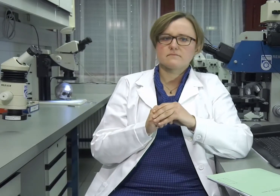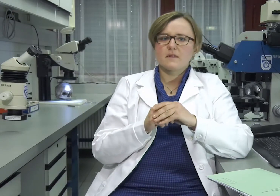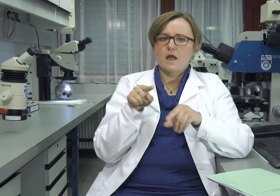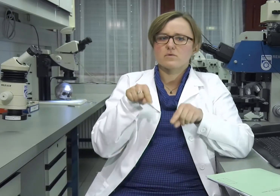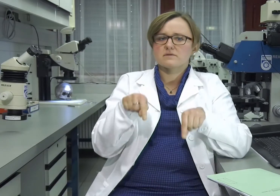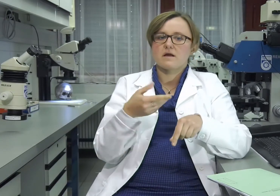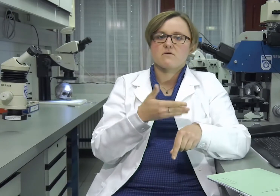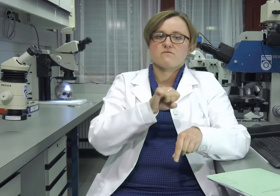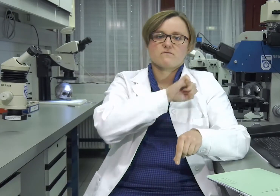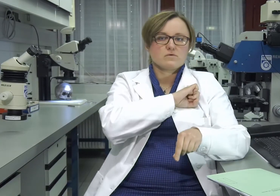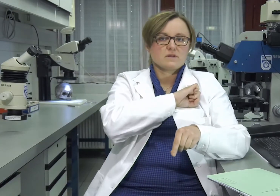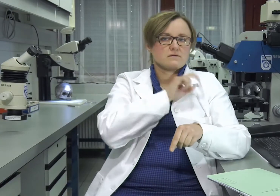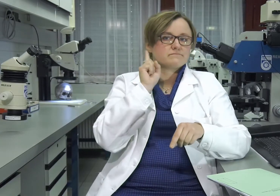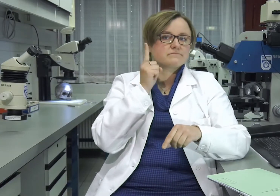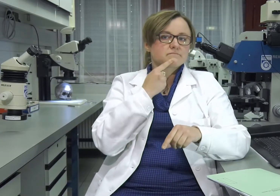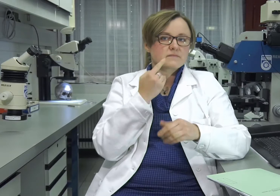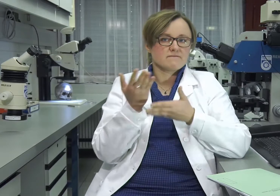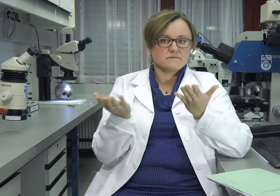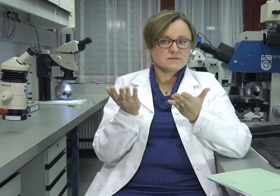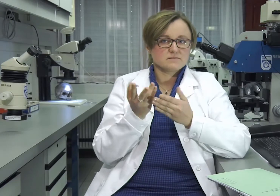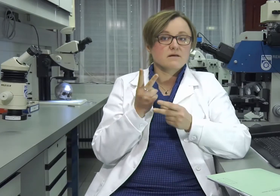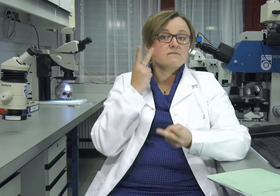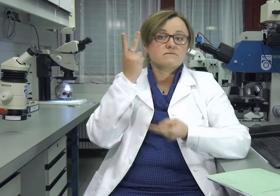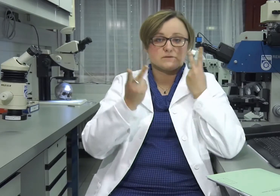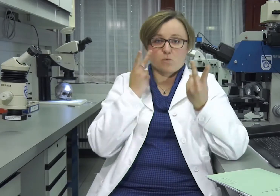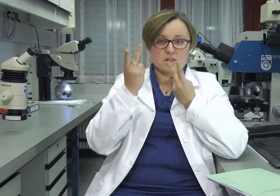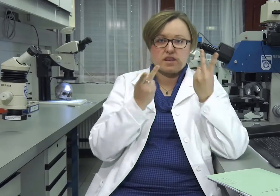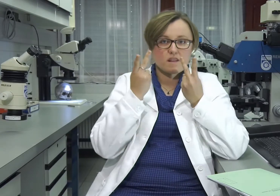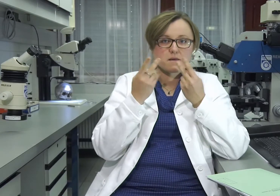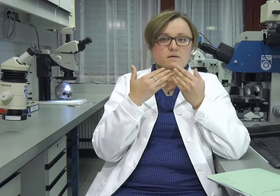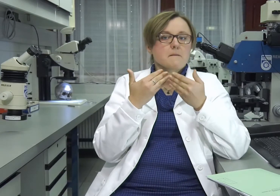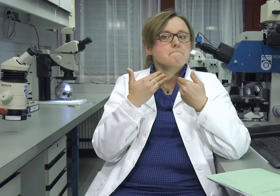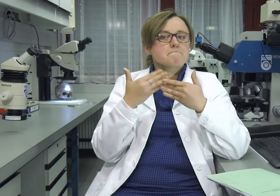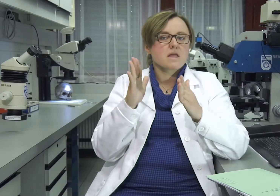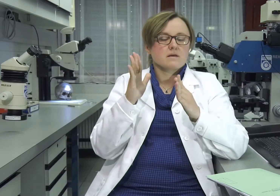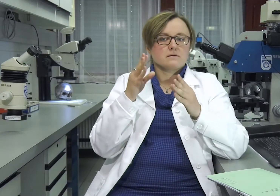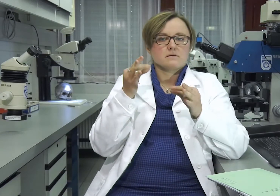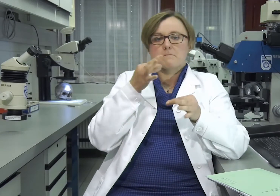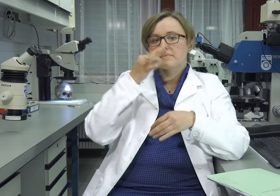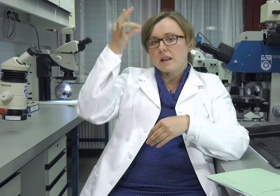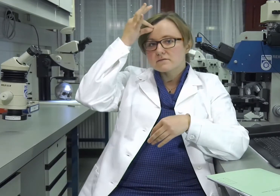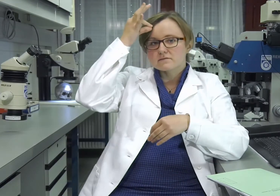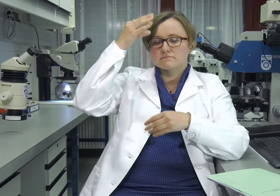Because I'm deaf, I'm strongly visually orientated, which is an advantage.